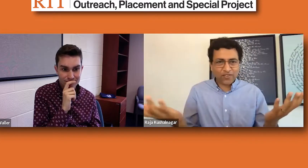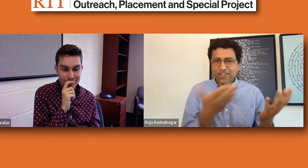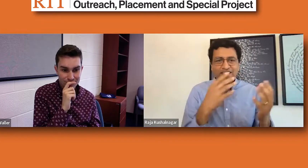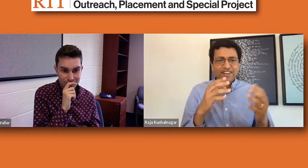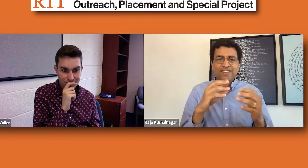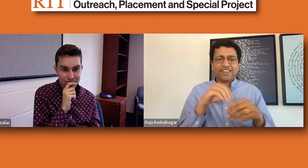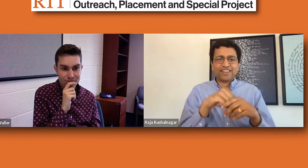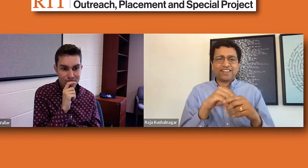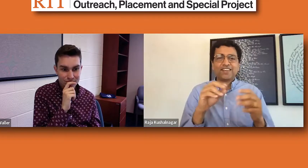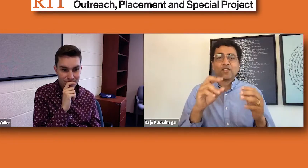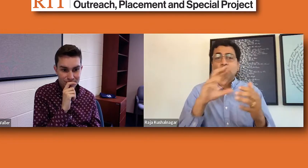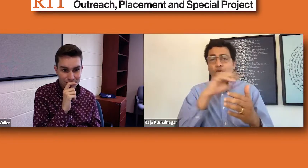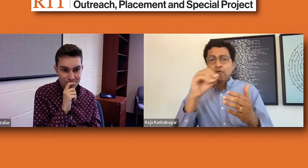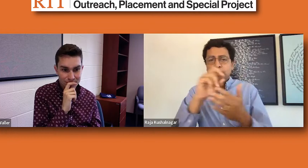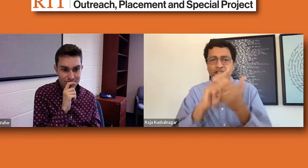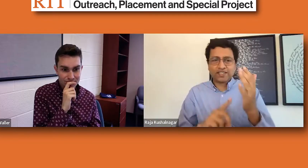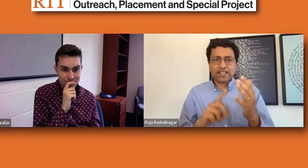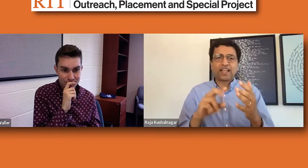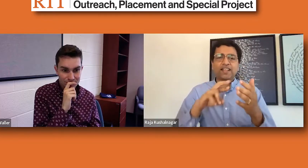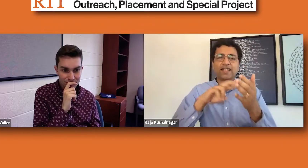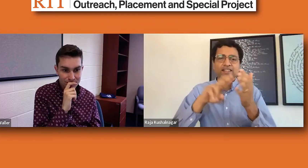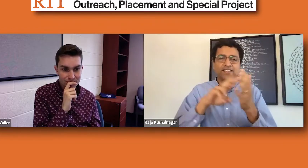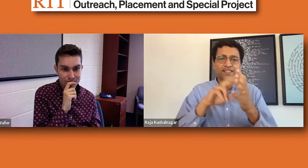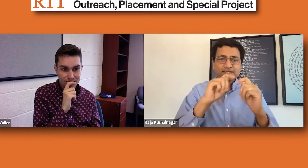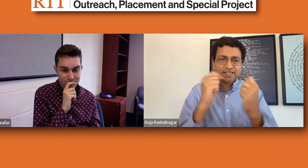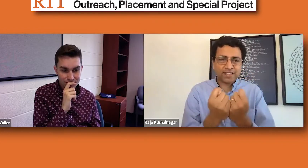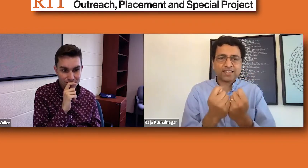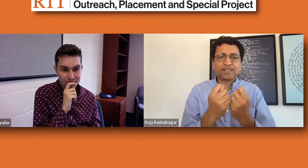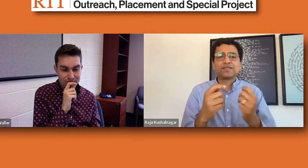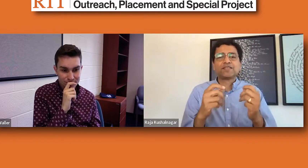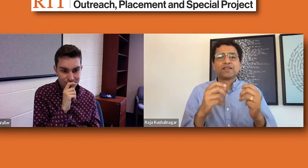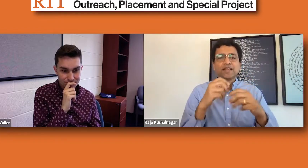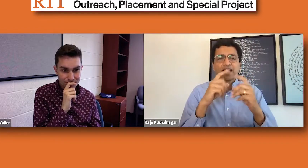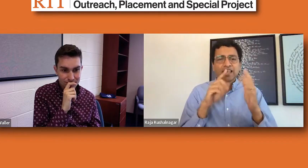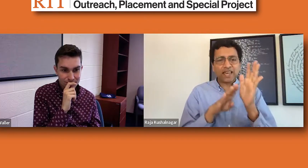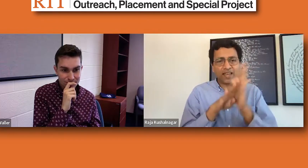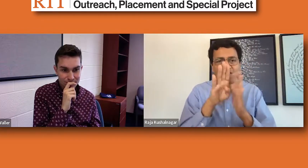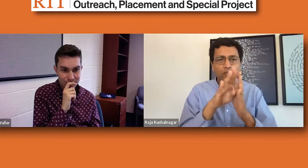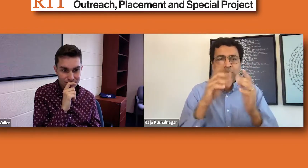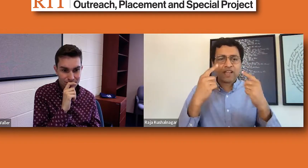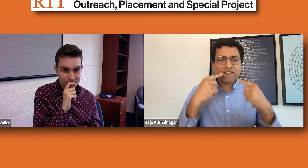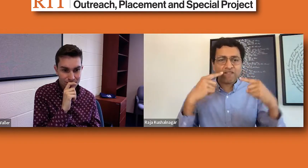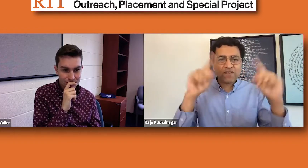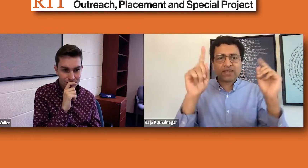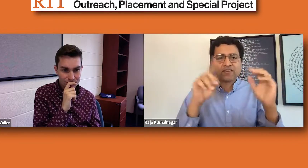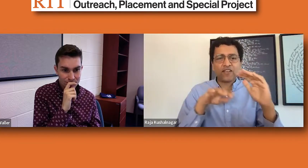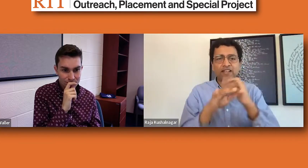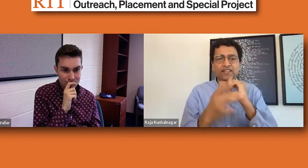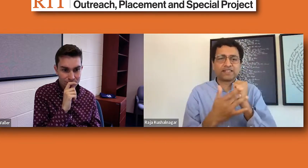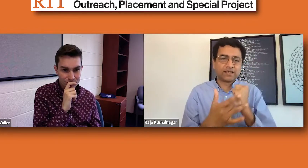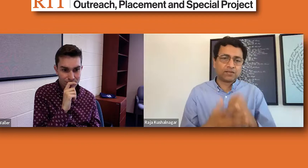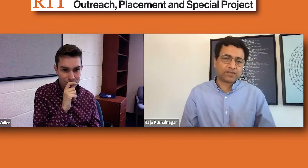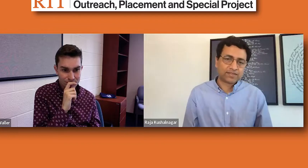Right? And we're all in this together as a team co-creating and developing these various approaches to access